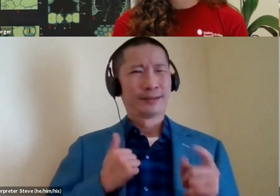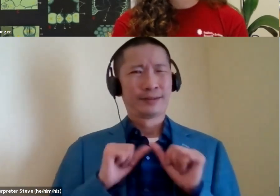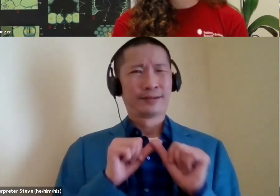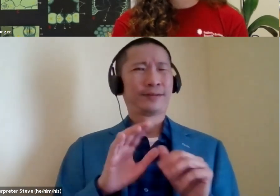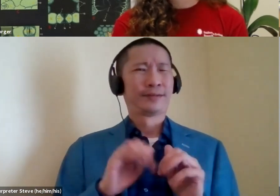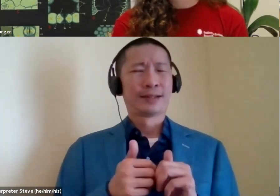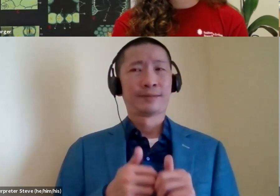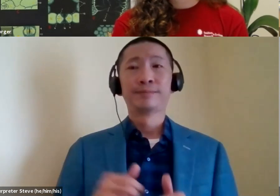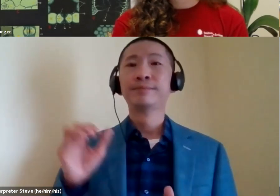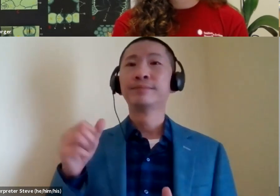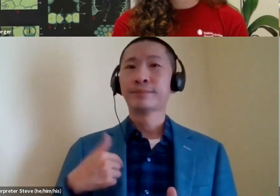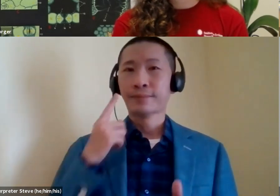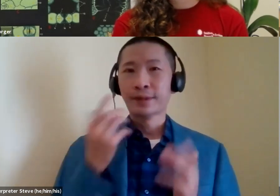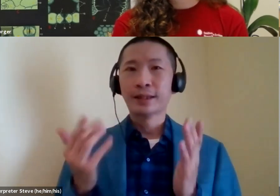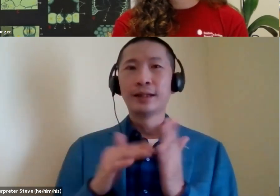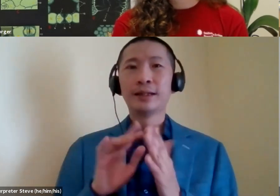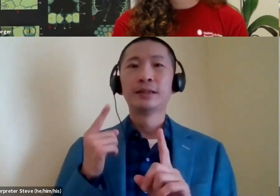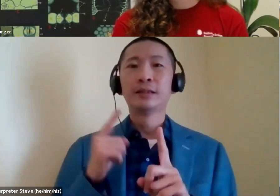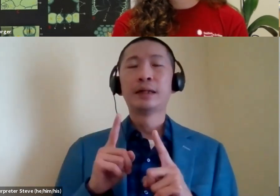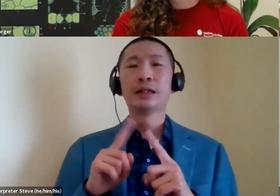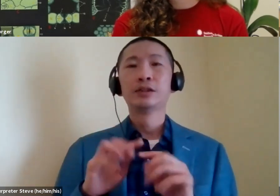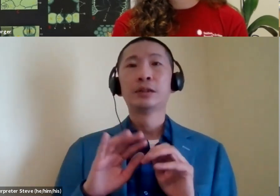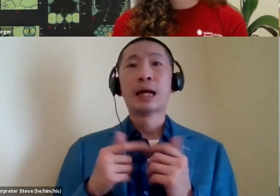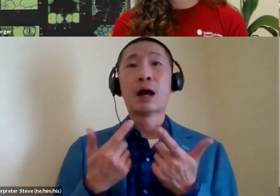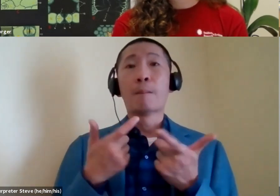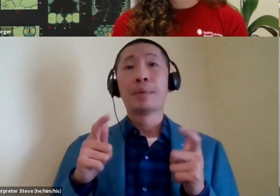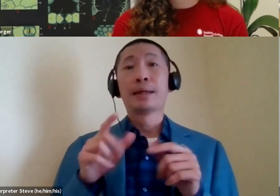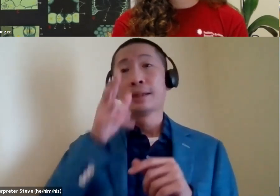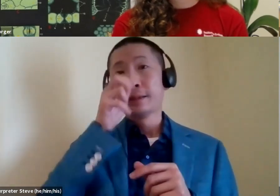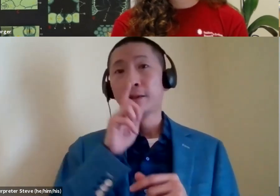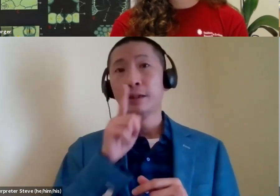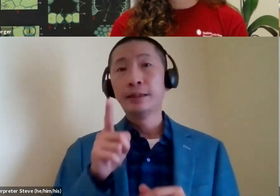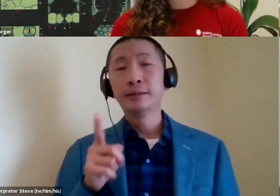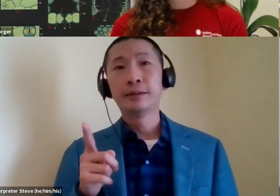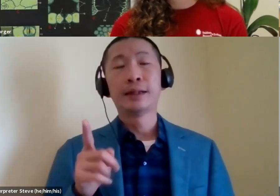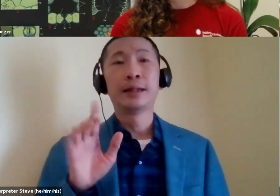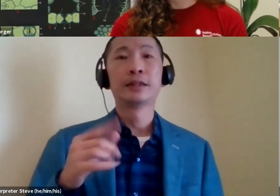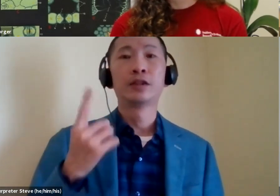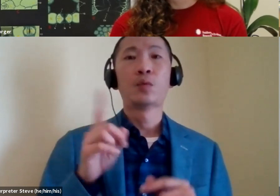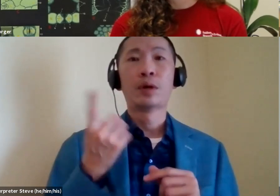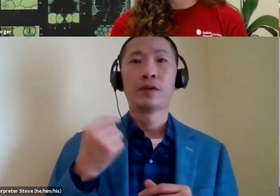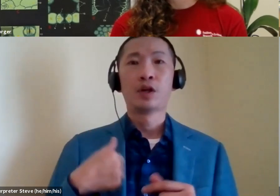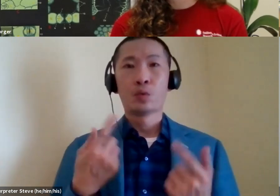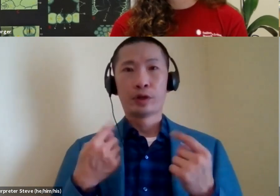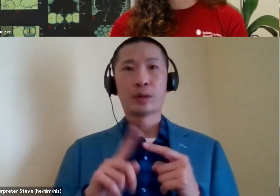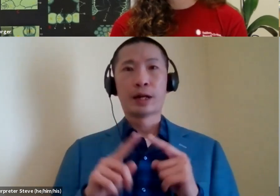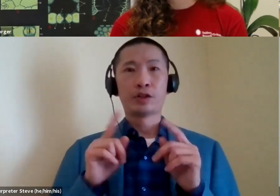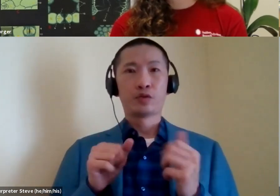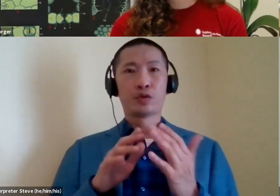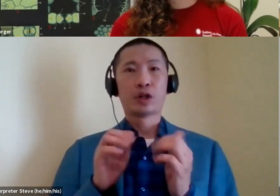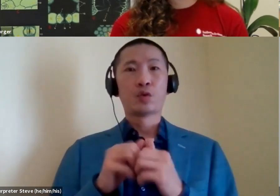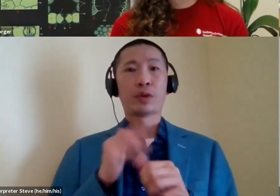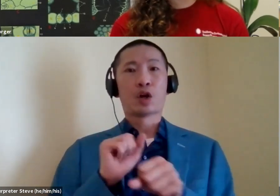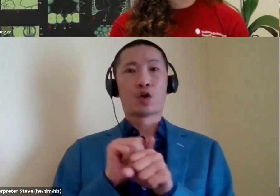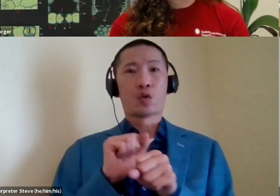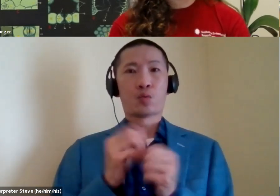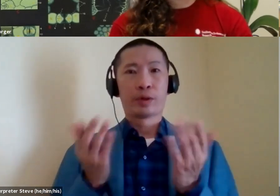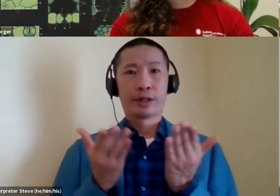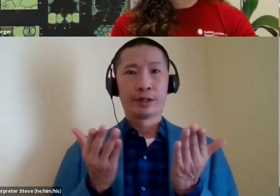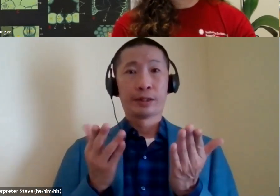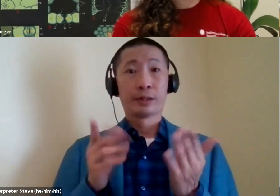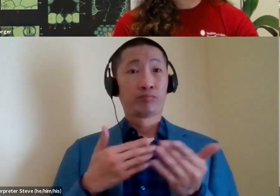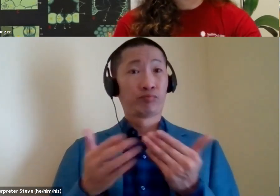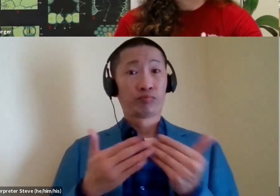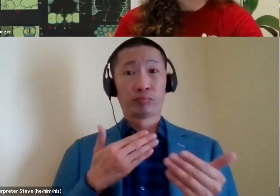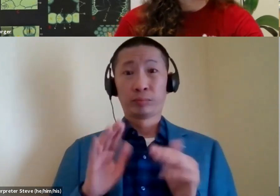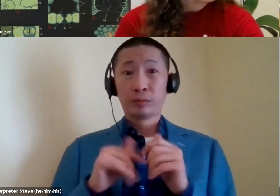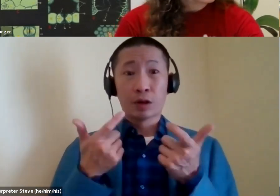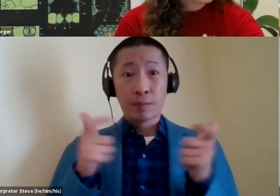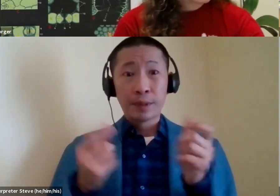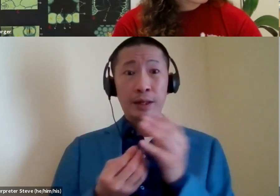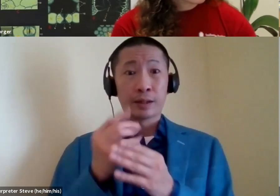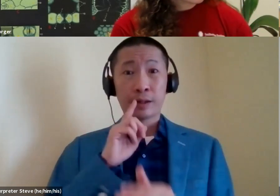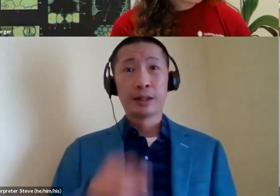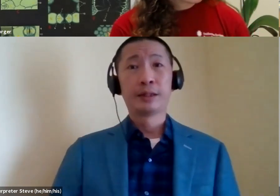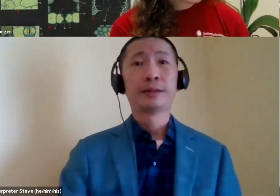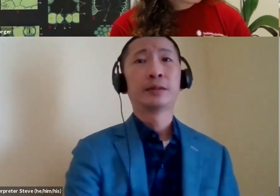Kim Komatsu (she/her): Yeah, so I think this again goes back to the scale of the insects, so this is one of the questions we're trying to address with the work we're doing here is doesn't matter how big the plant is or how old the plant is.